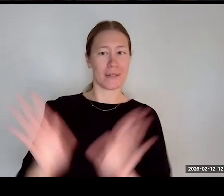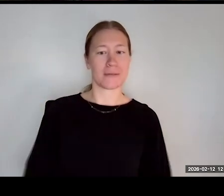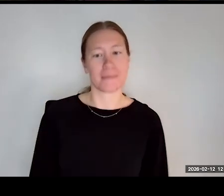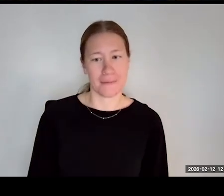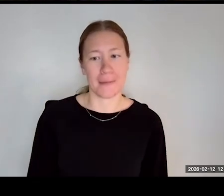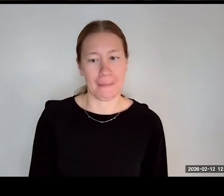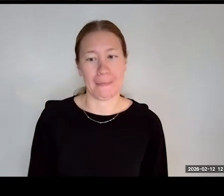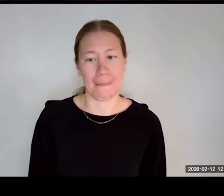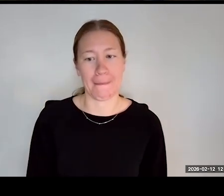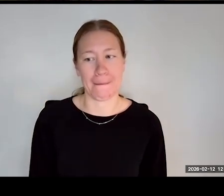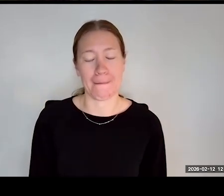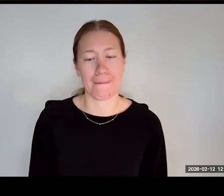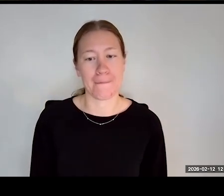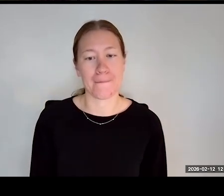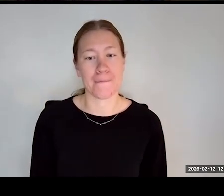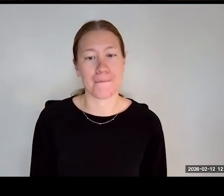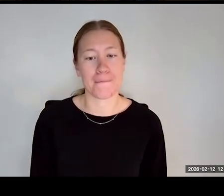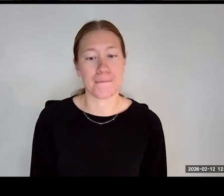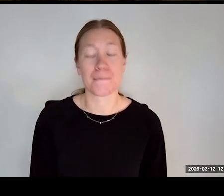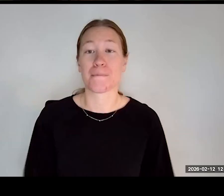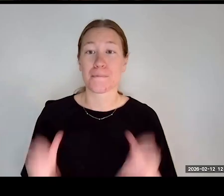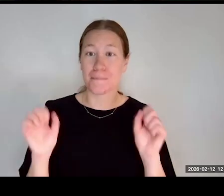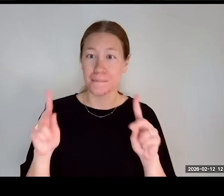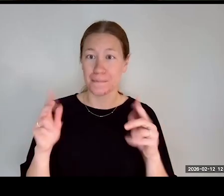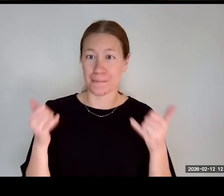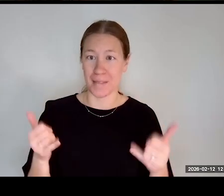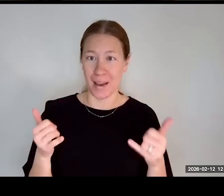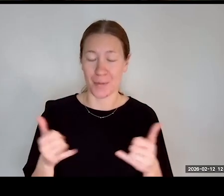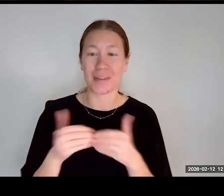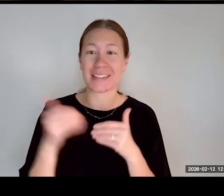Okay, moving on. Let's look at our list.